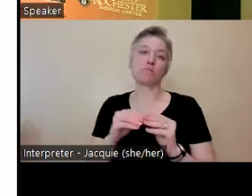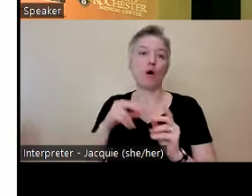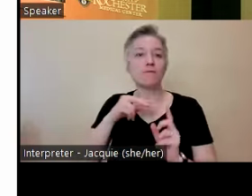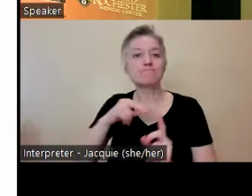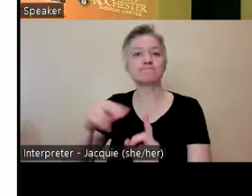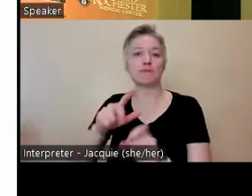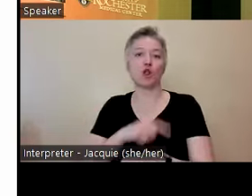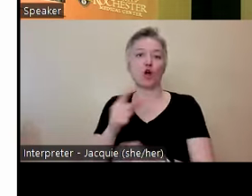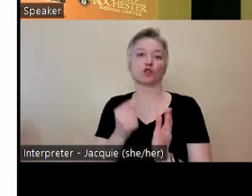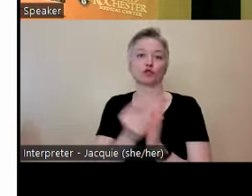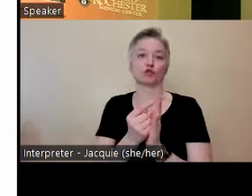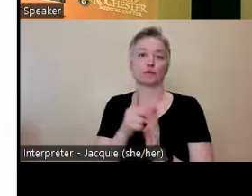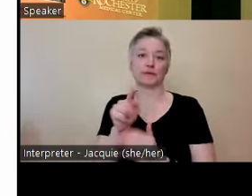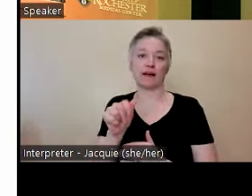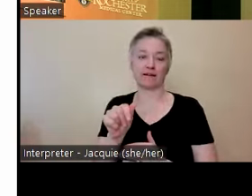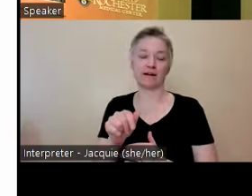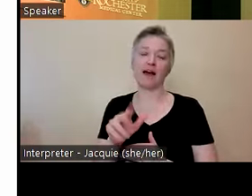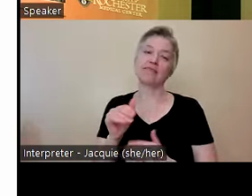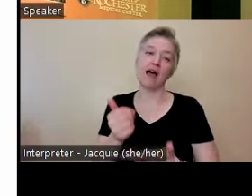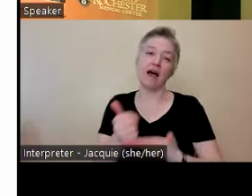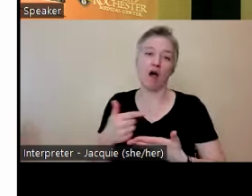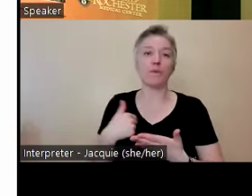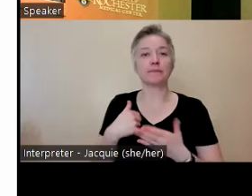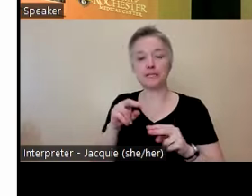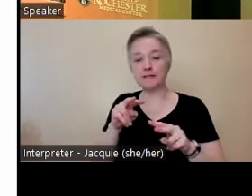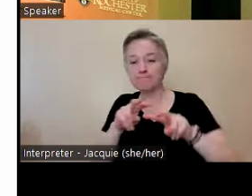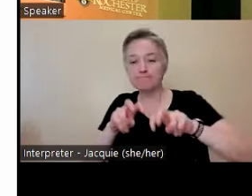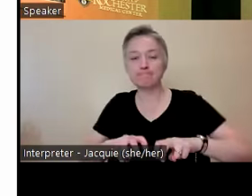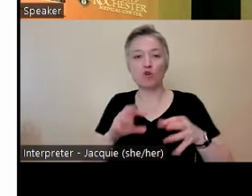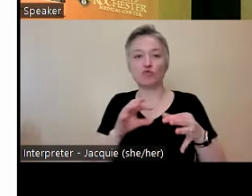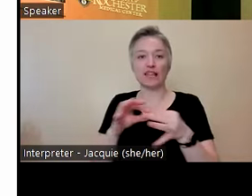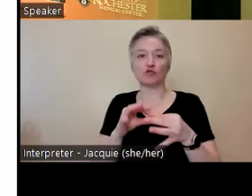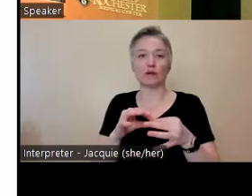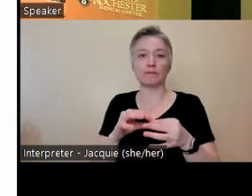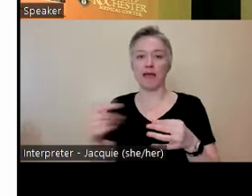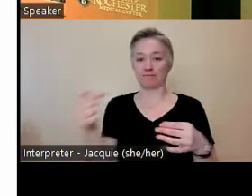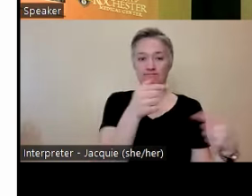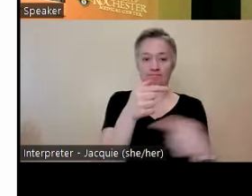would also allow me to look at that relationship in a bidirectional way maybe social differences